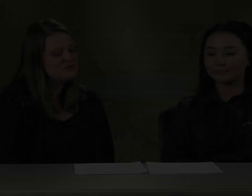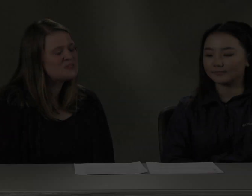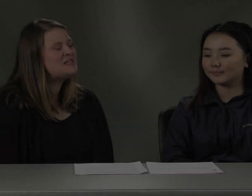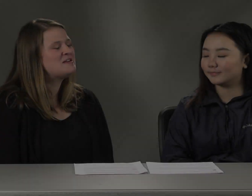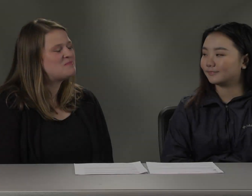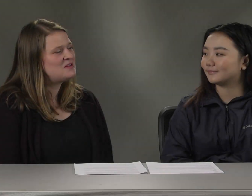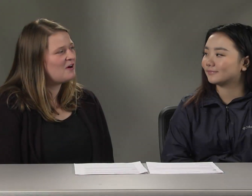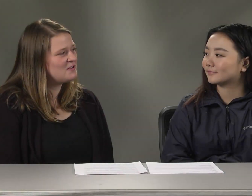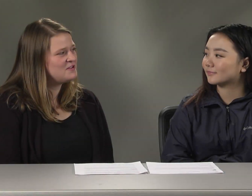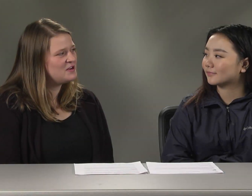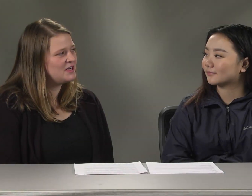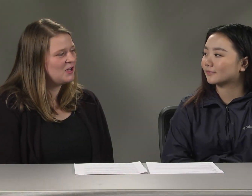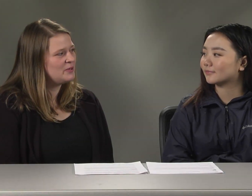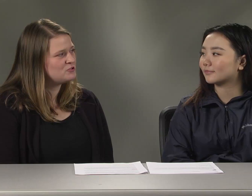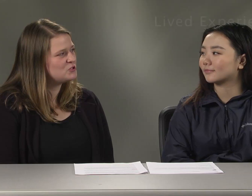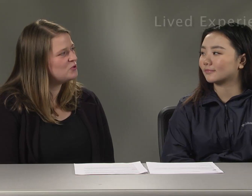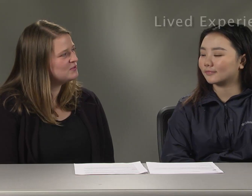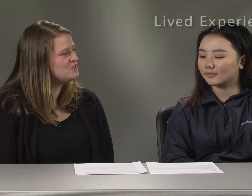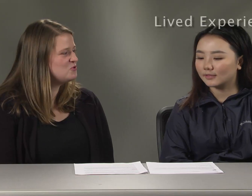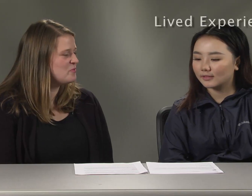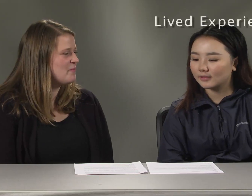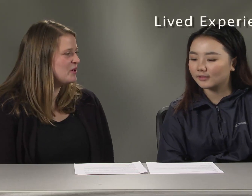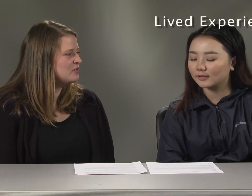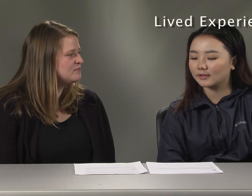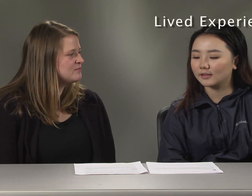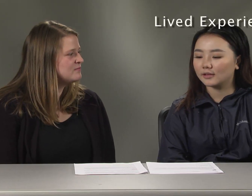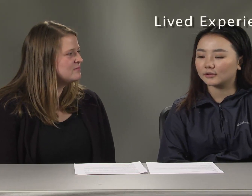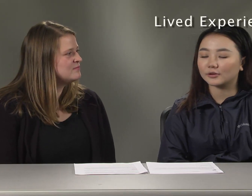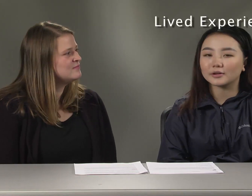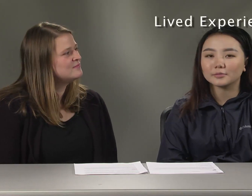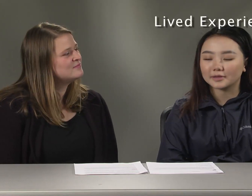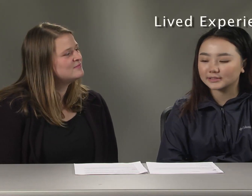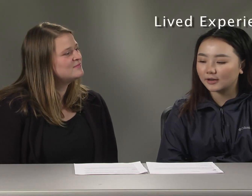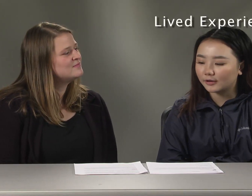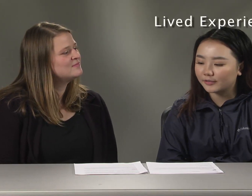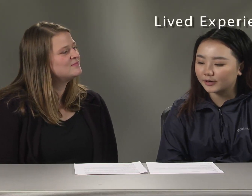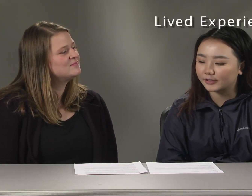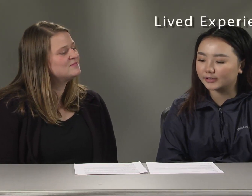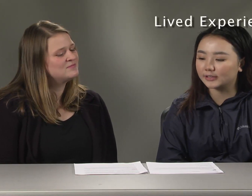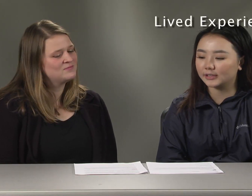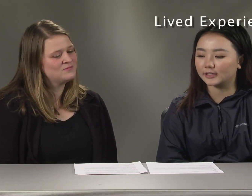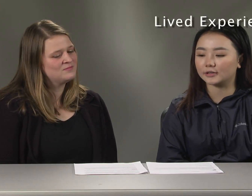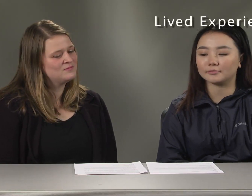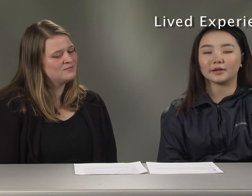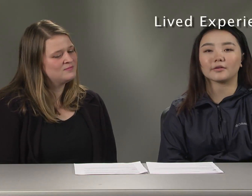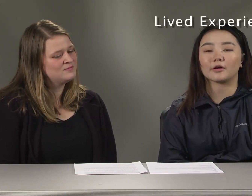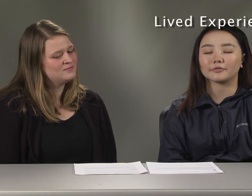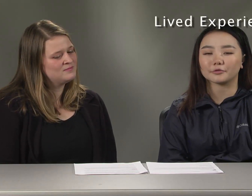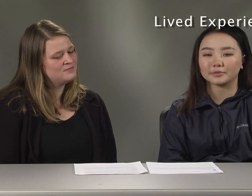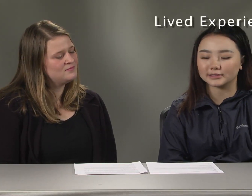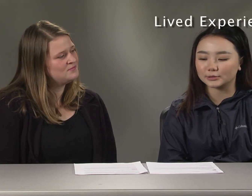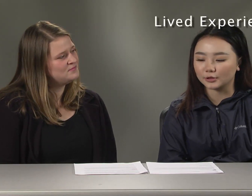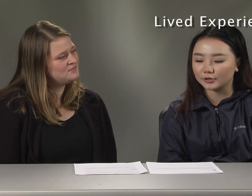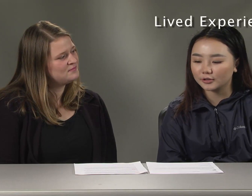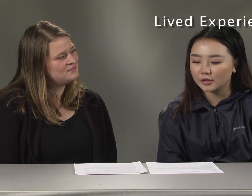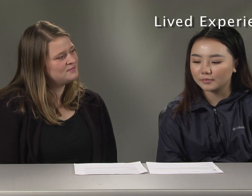What was it like being hard of hearing in elementary school? What do you remember? Growing up as a hard of hearing kid, it made it hard for me to learn